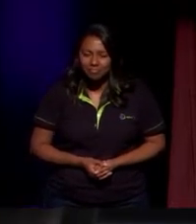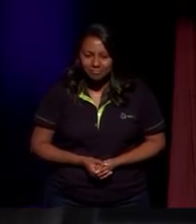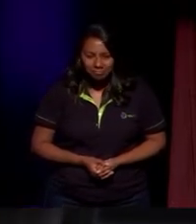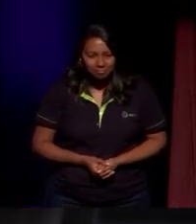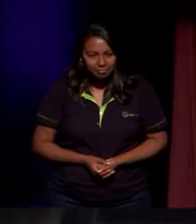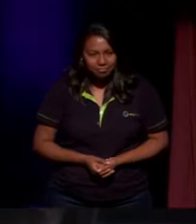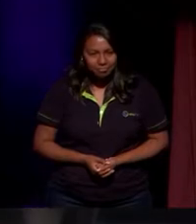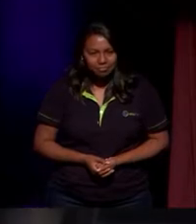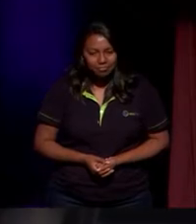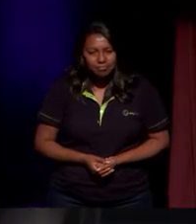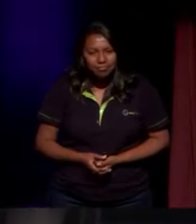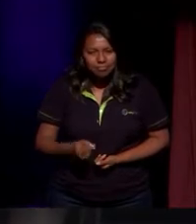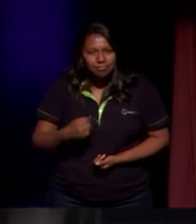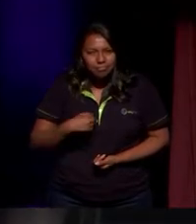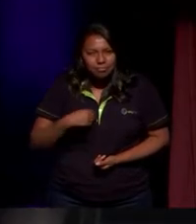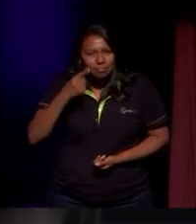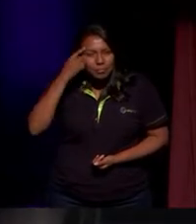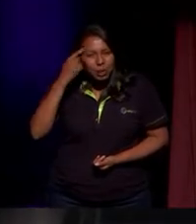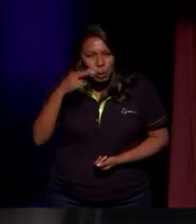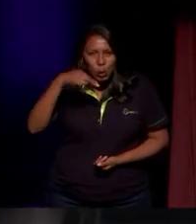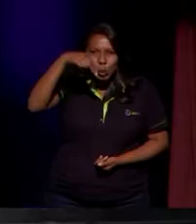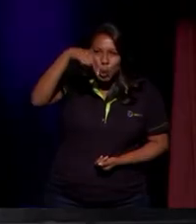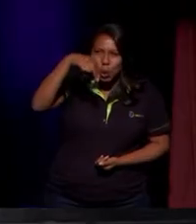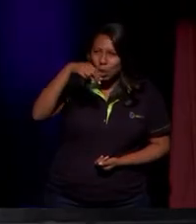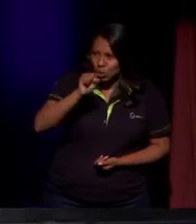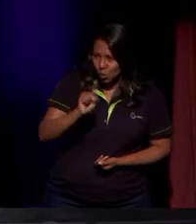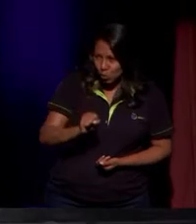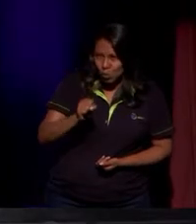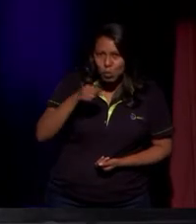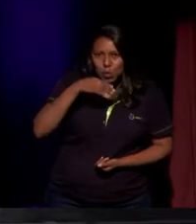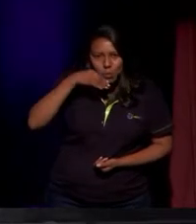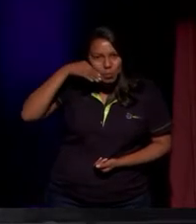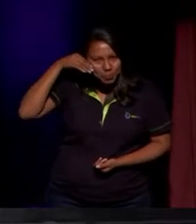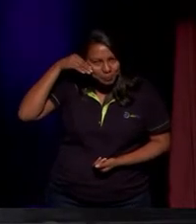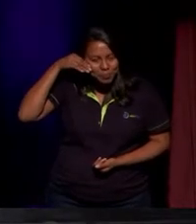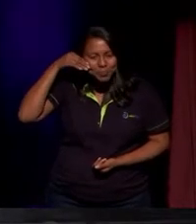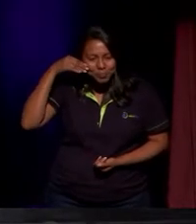the North and South of Mozambique, when one thinks